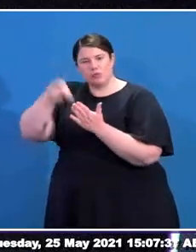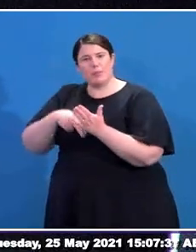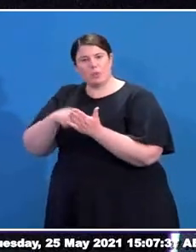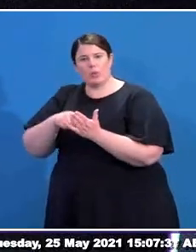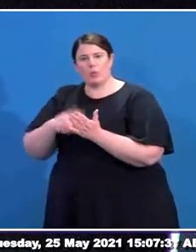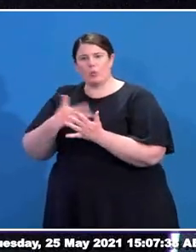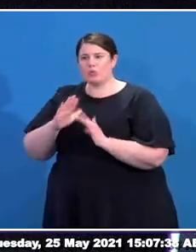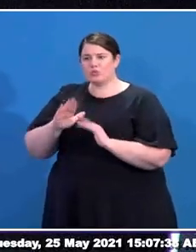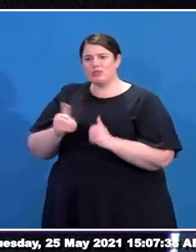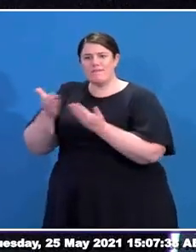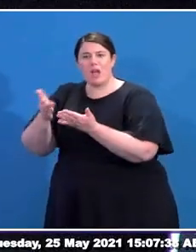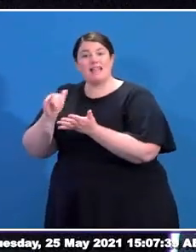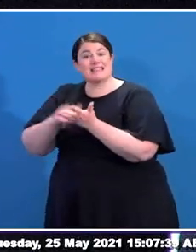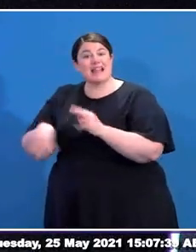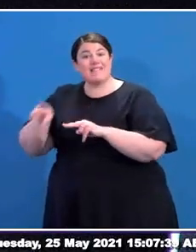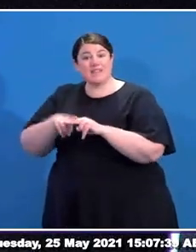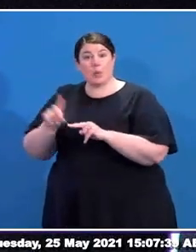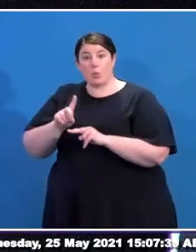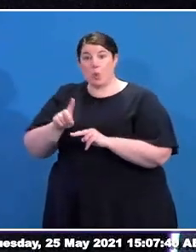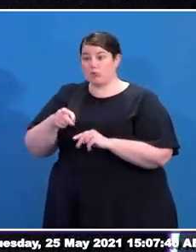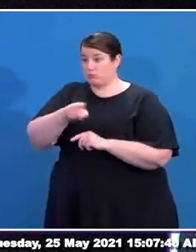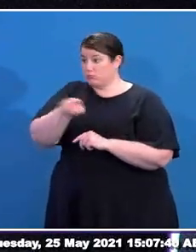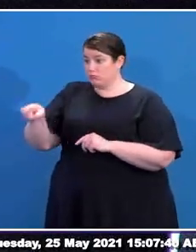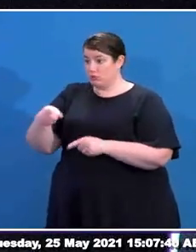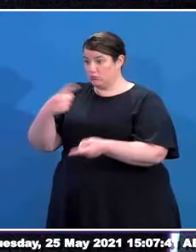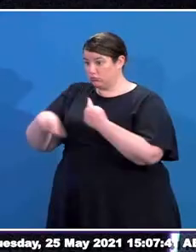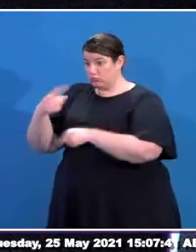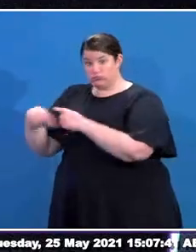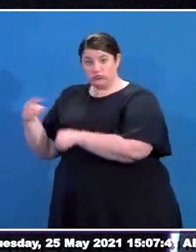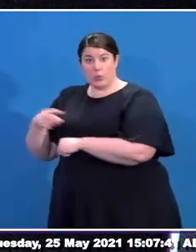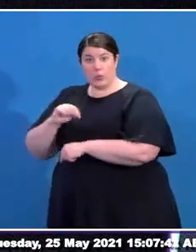Sunnyfield with my observations of having the opportunity to speak with